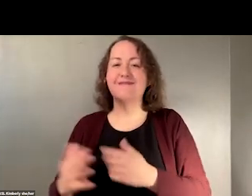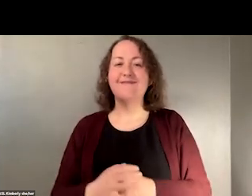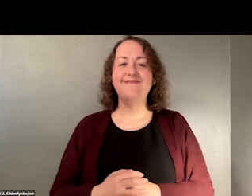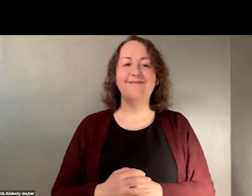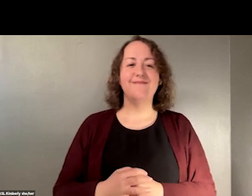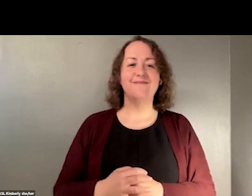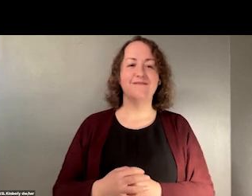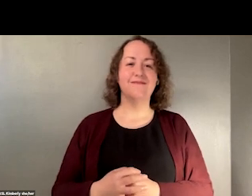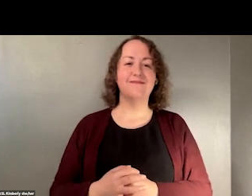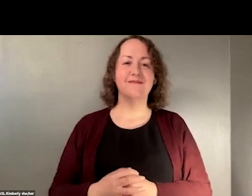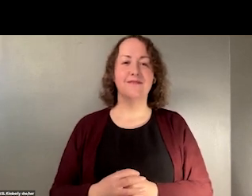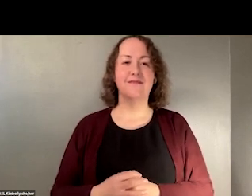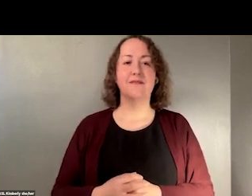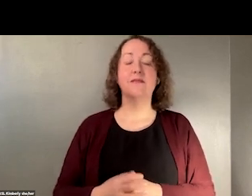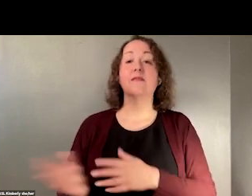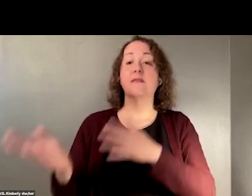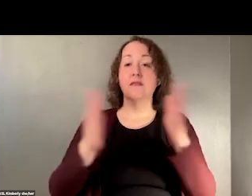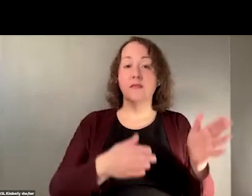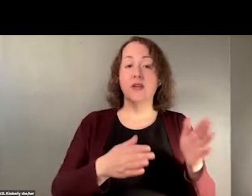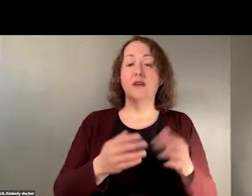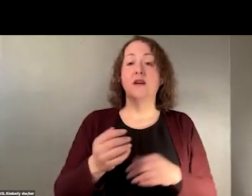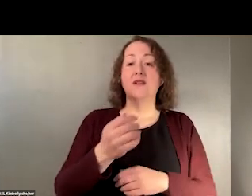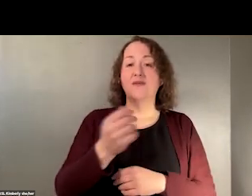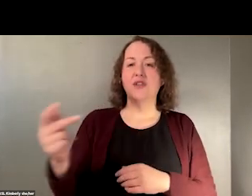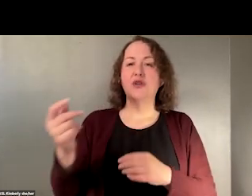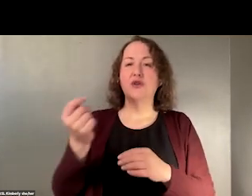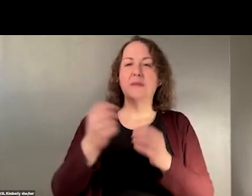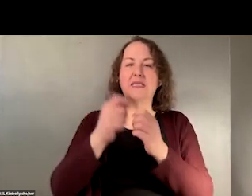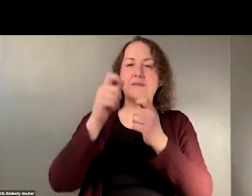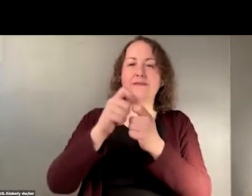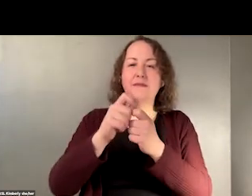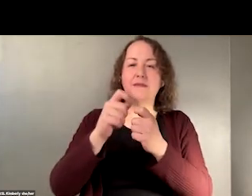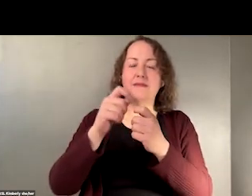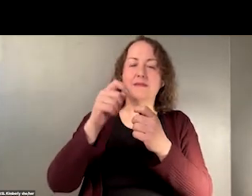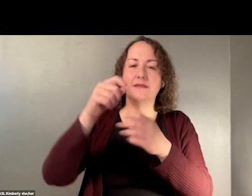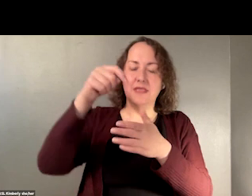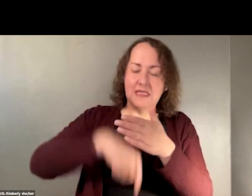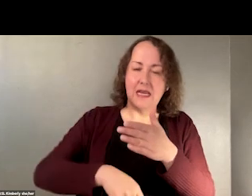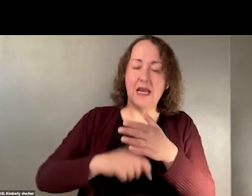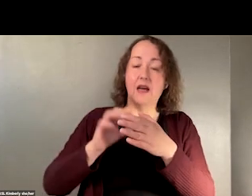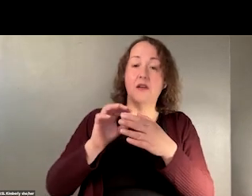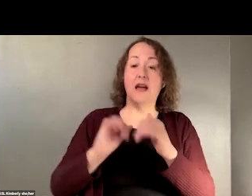Okay. So let's go over just a few quick details about how reviewers self-manage their profile